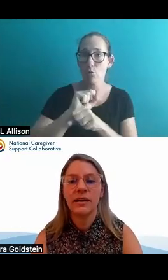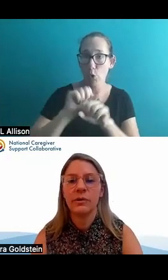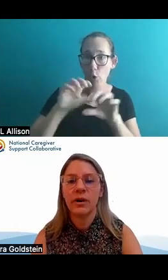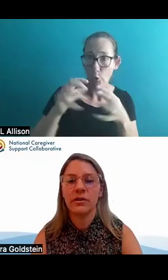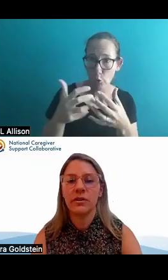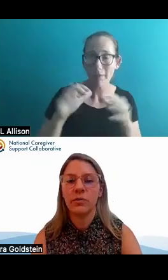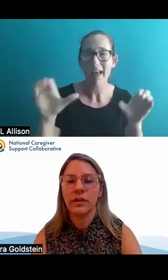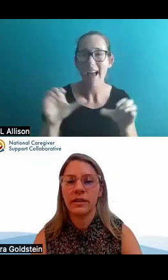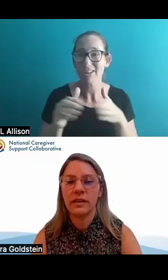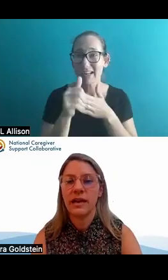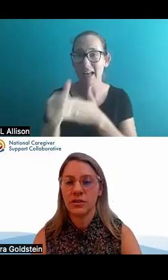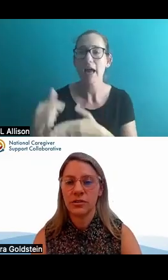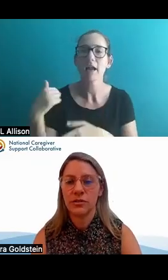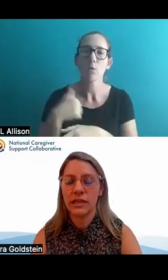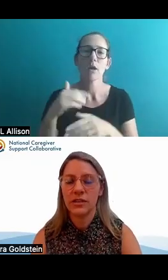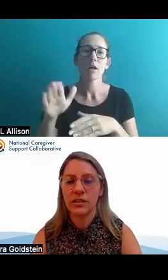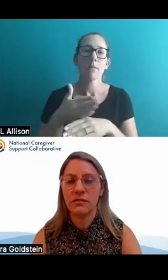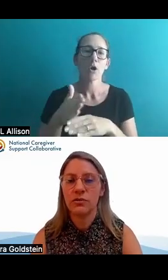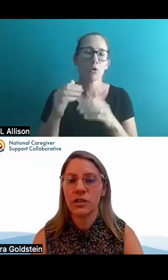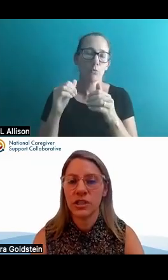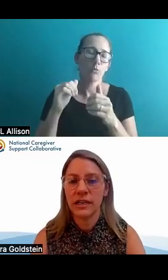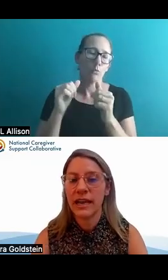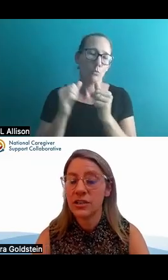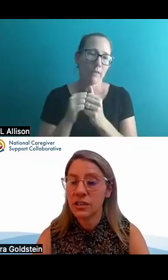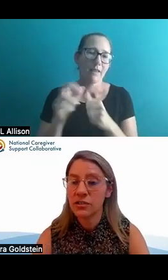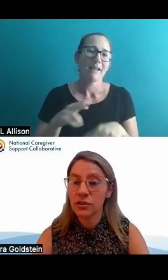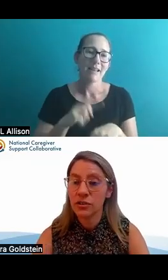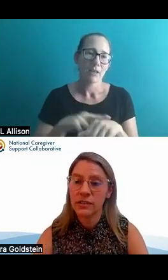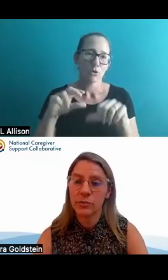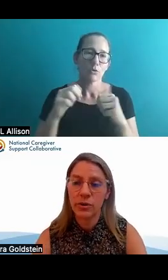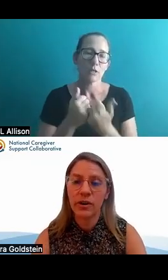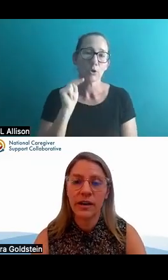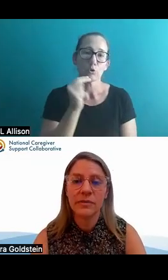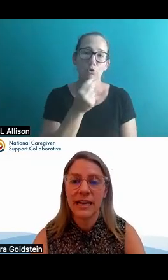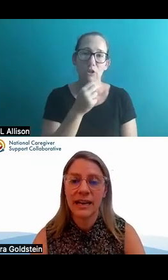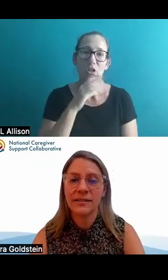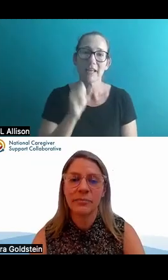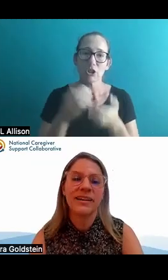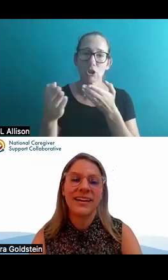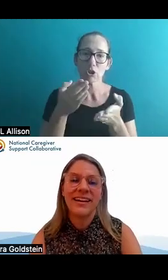we partnered with the National Association of Nutrition and Aging Services Programs (NANASP).